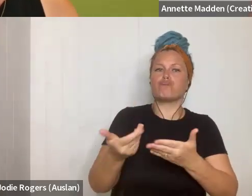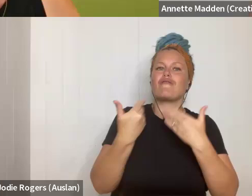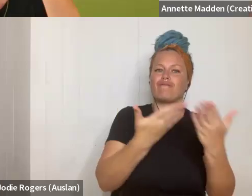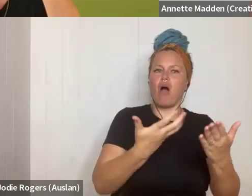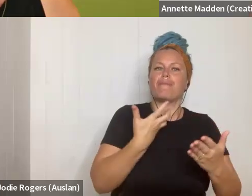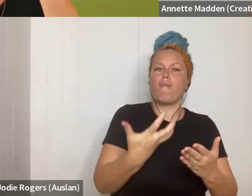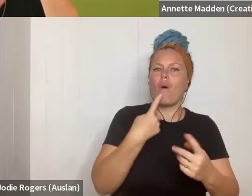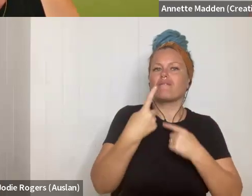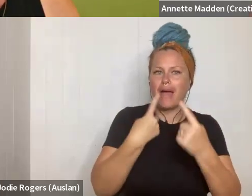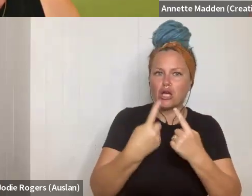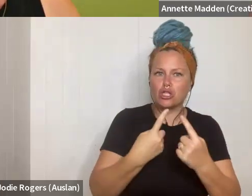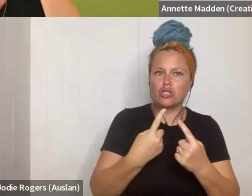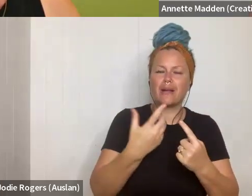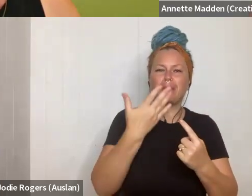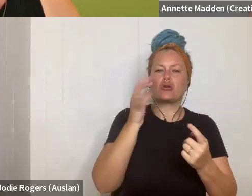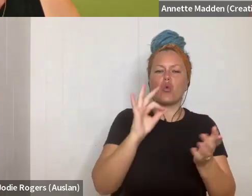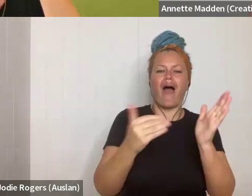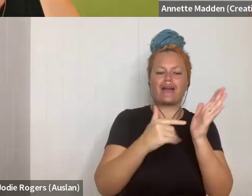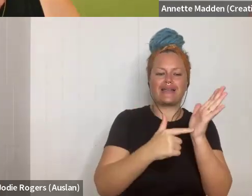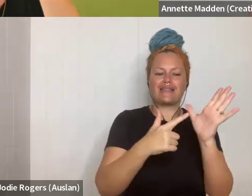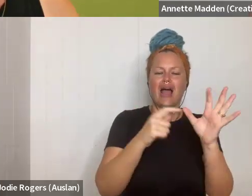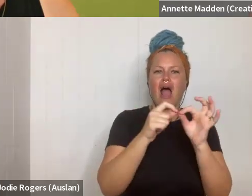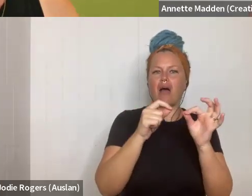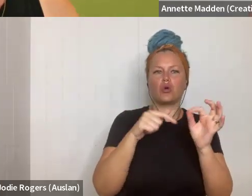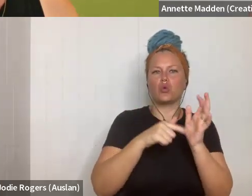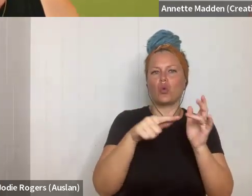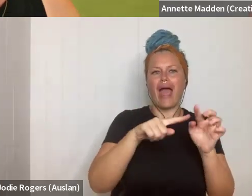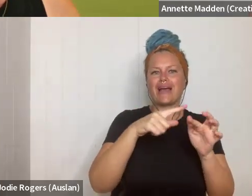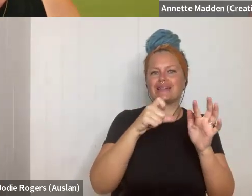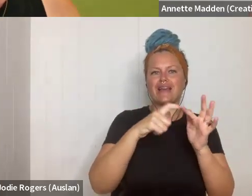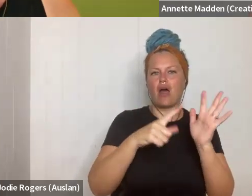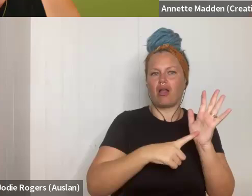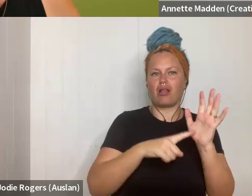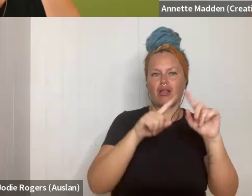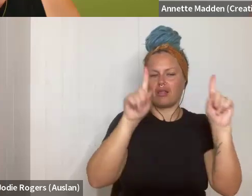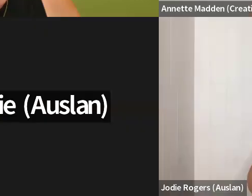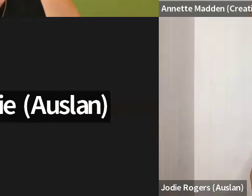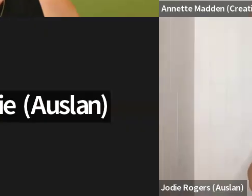, where income is unconfirmed. So that would be a opportunity to provide some more